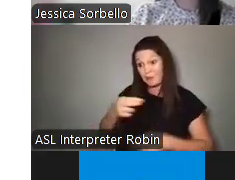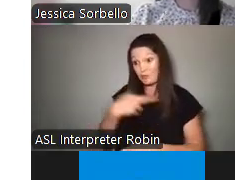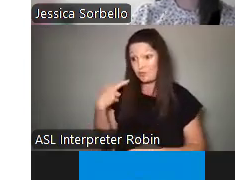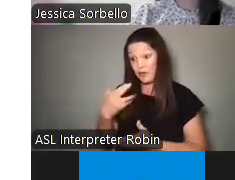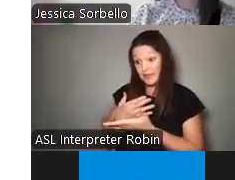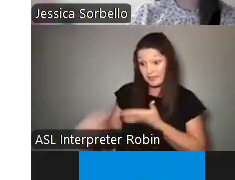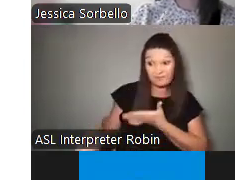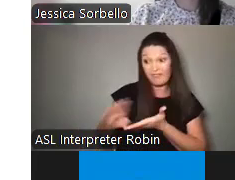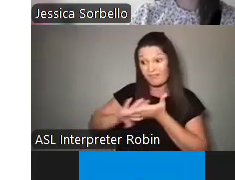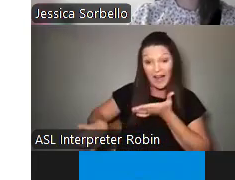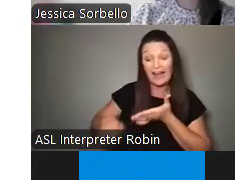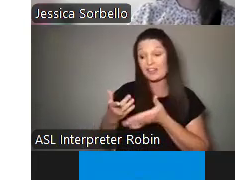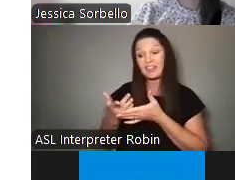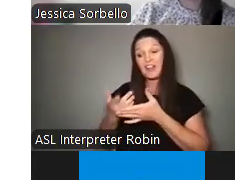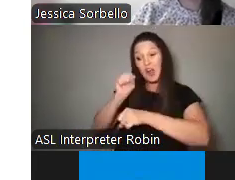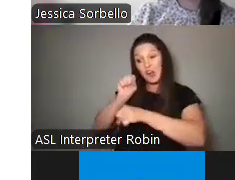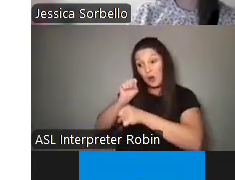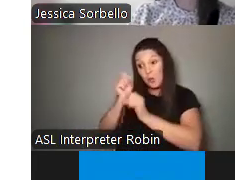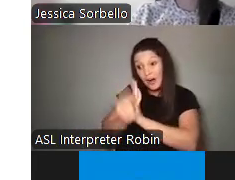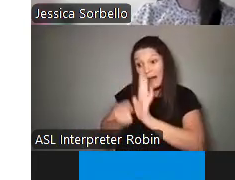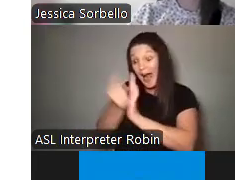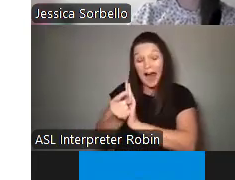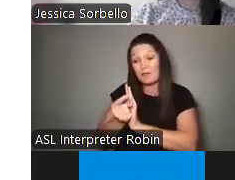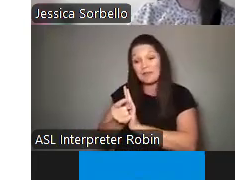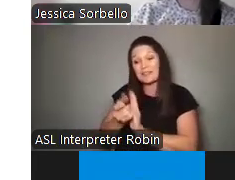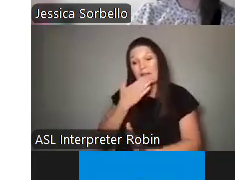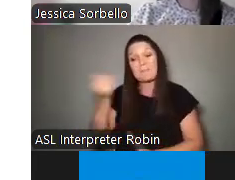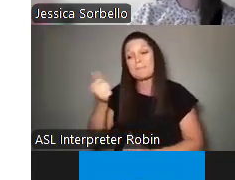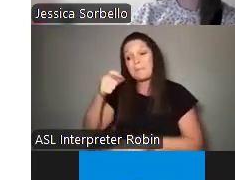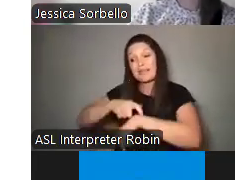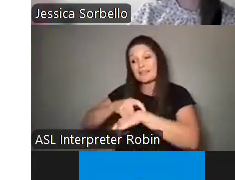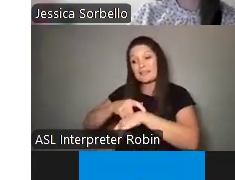everybody is entitled. I know